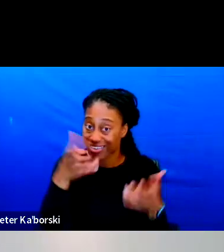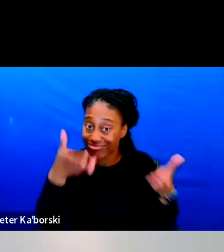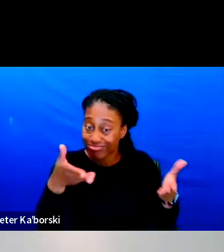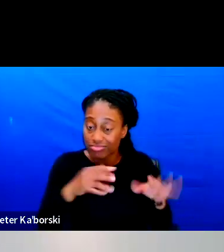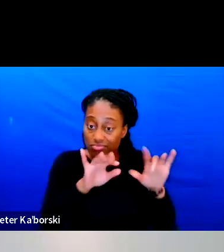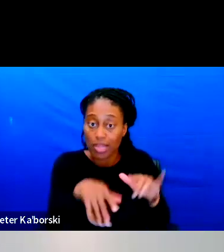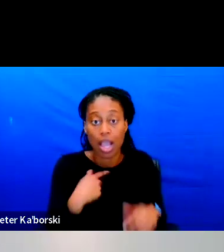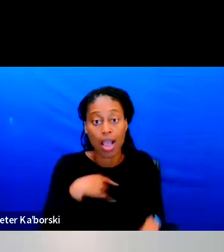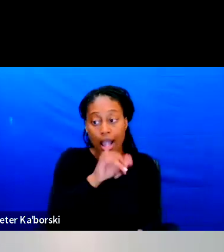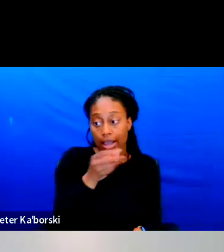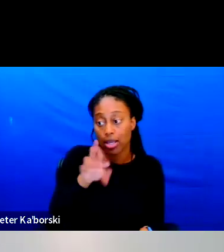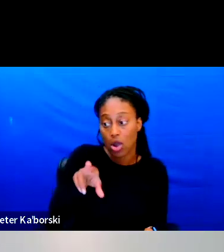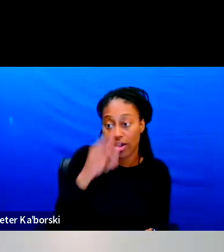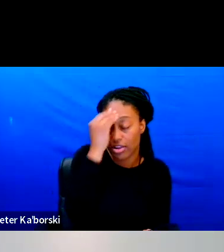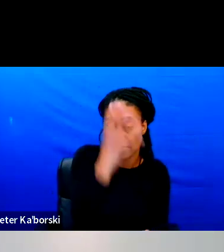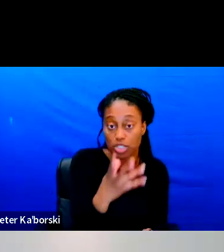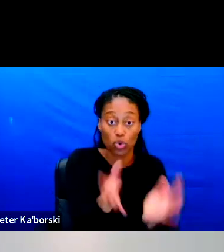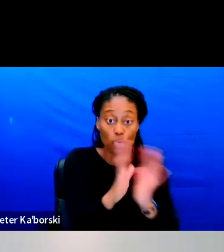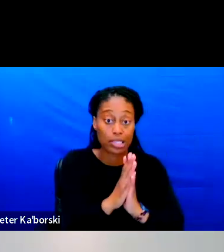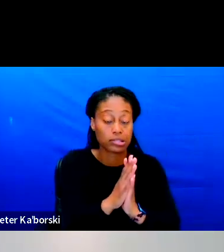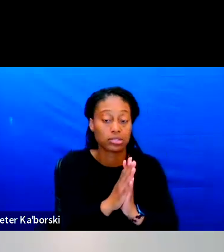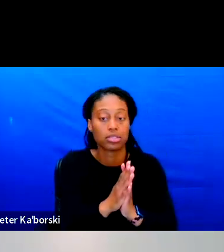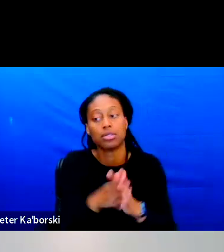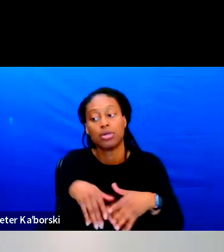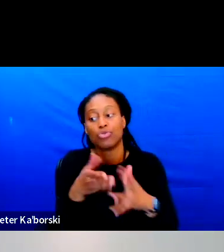Kyle Kleist: I in ours. I you know you can request through social media.